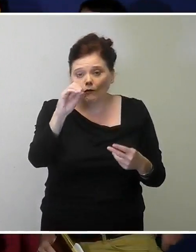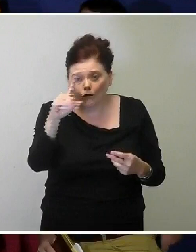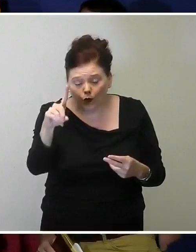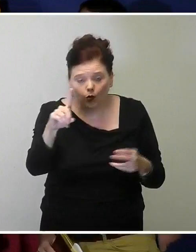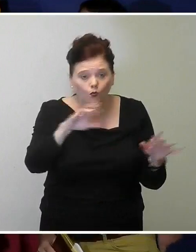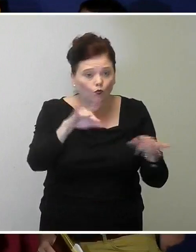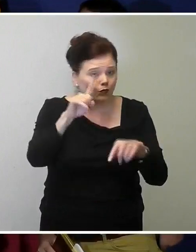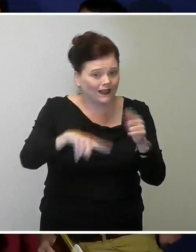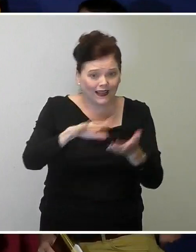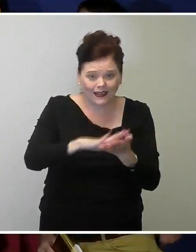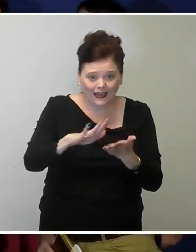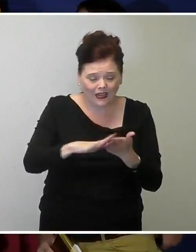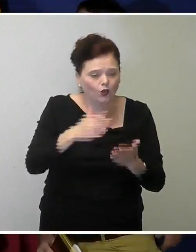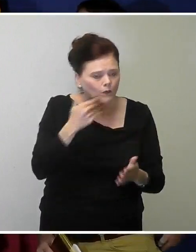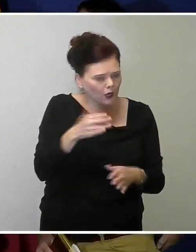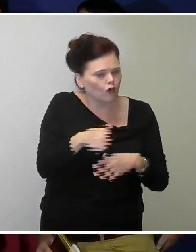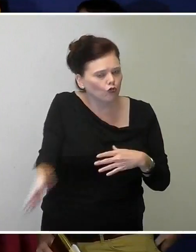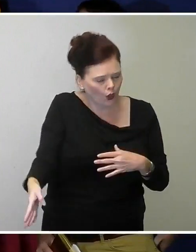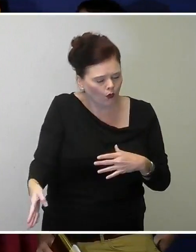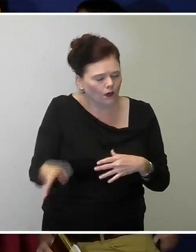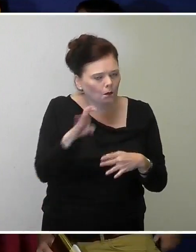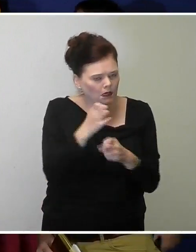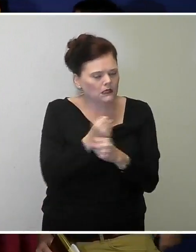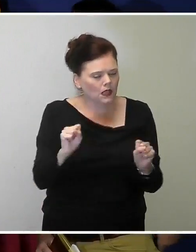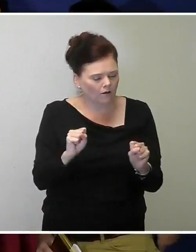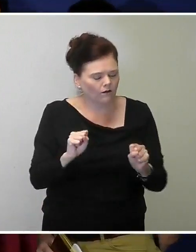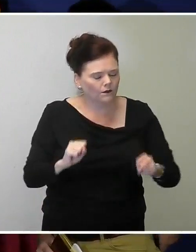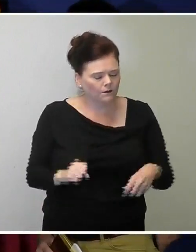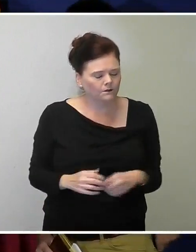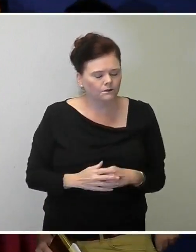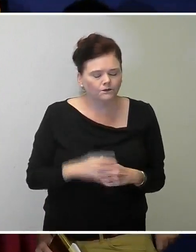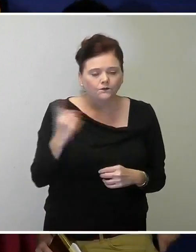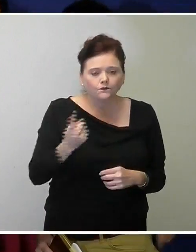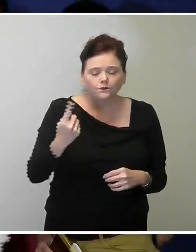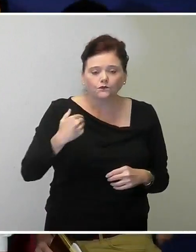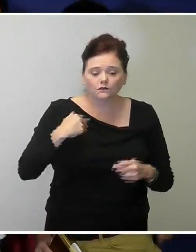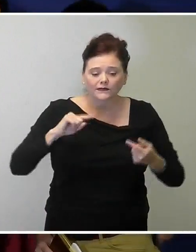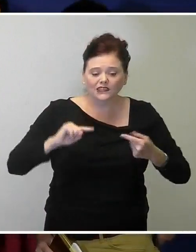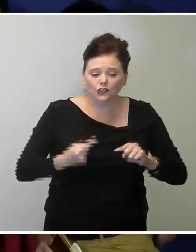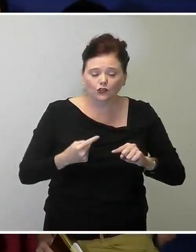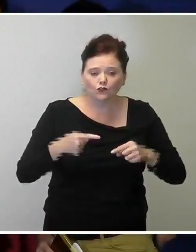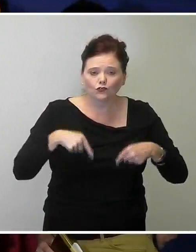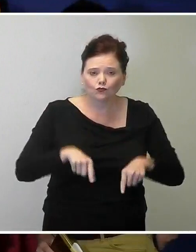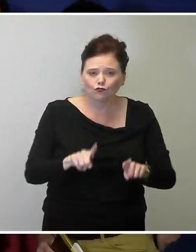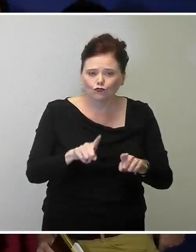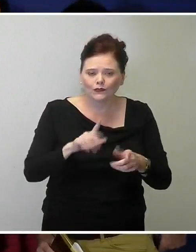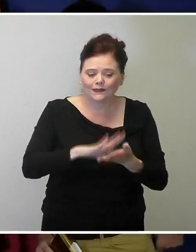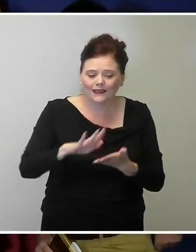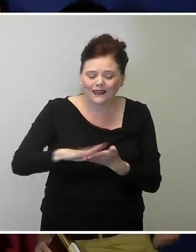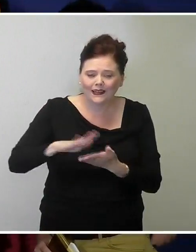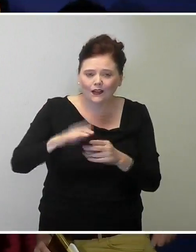ANYTHING IN CONTACT WITH FLOOD WATERS TOY, CANS, FOOD IF IT BE THROWN OUT.